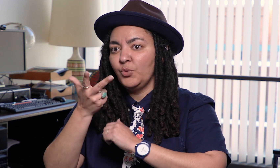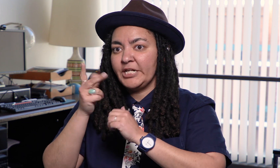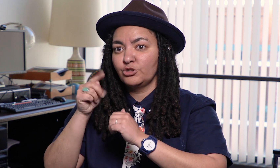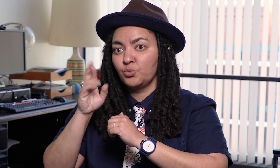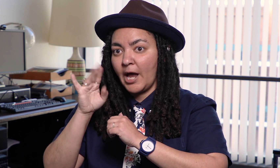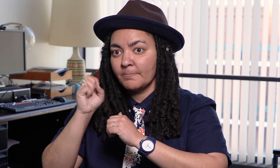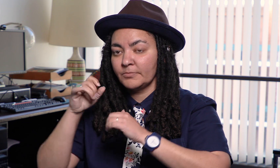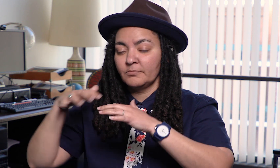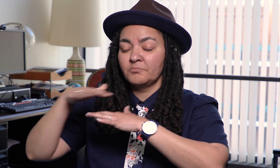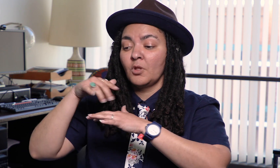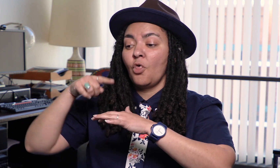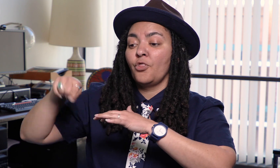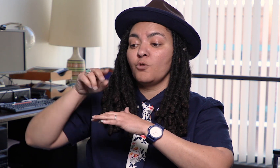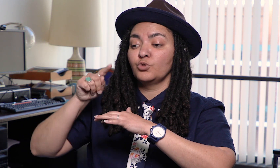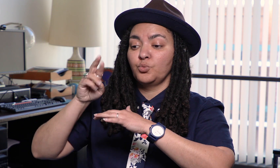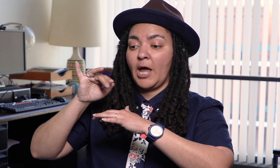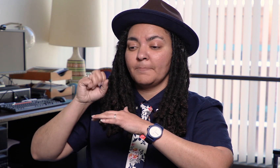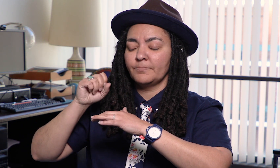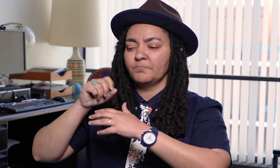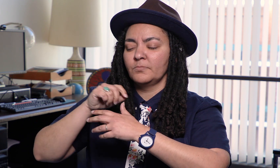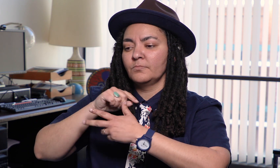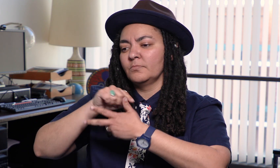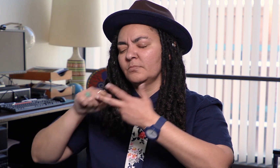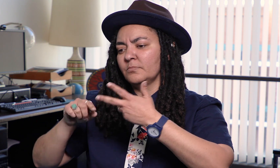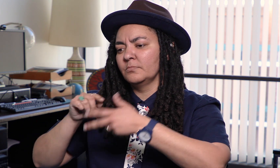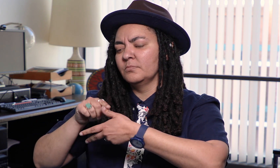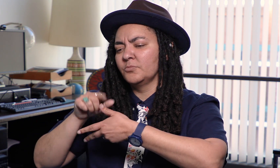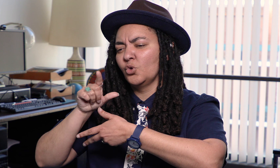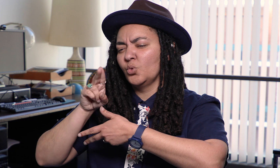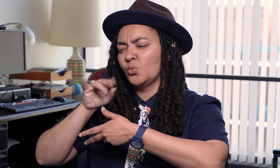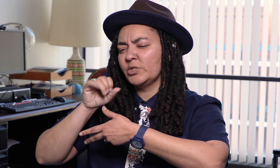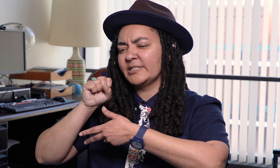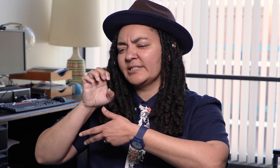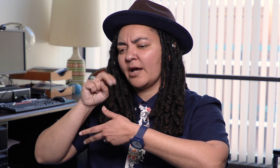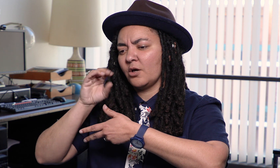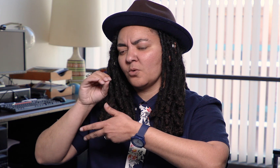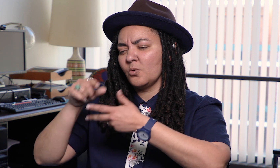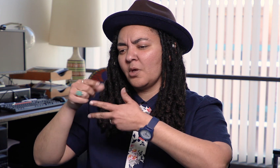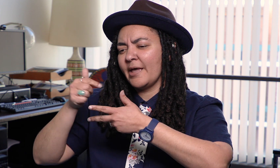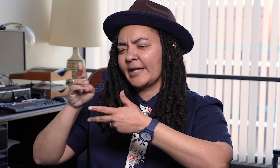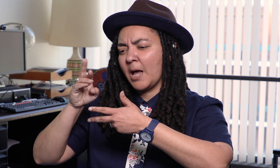and the three tribes. The tribes were Luiseño, Gabrielino,